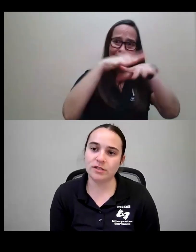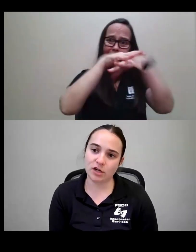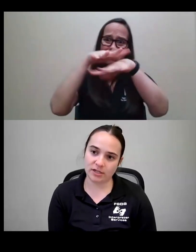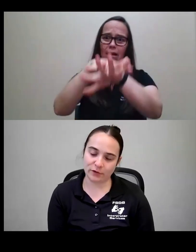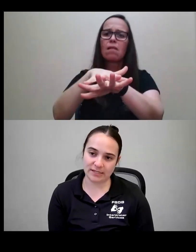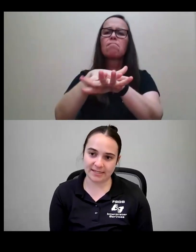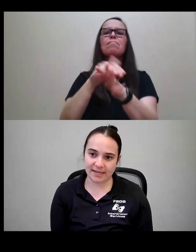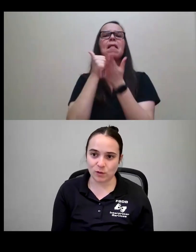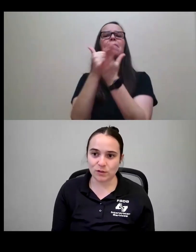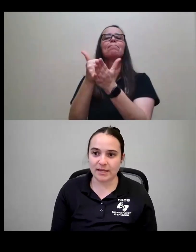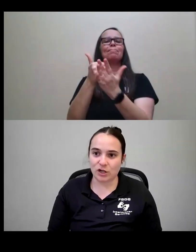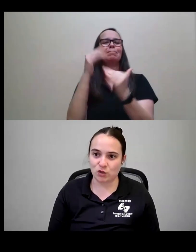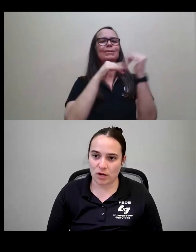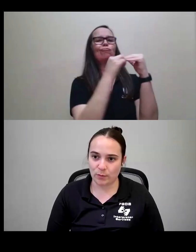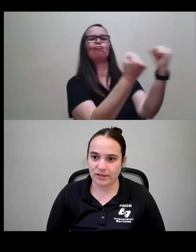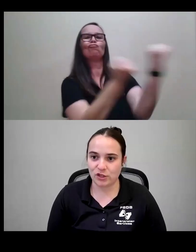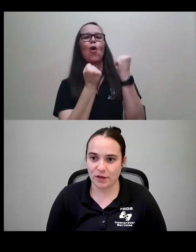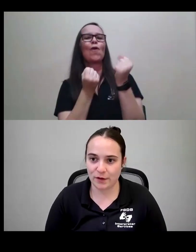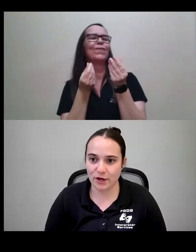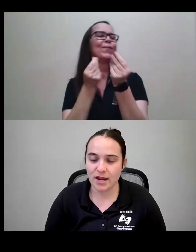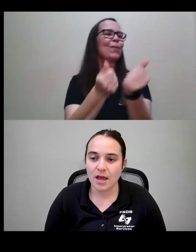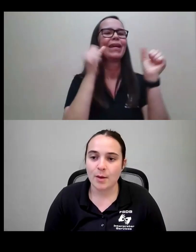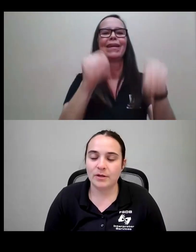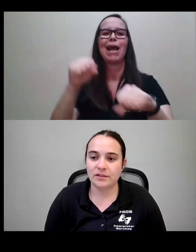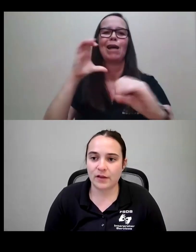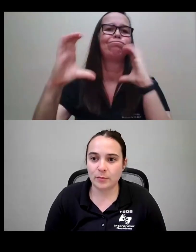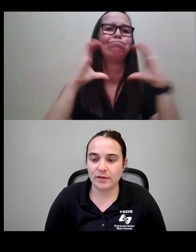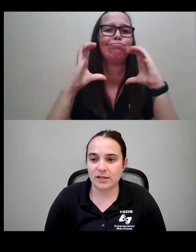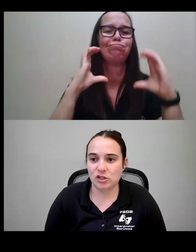of course there are different skills that intertwine with each other, but developing